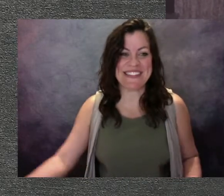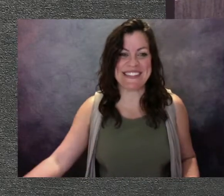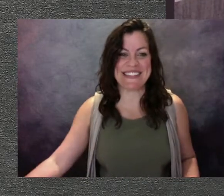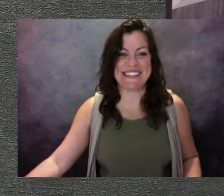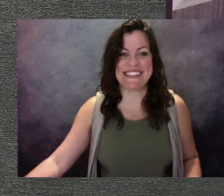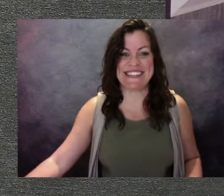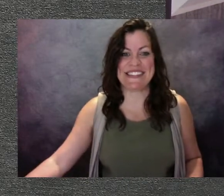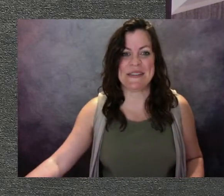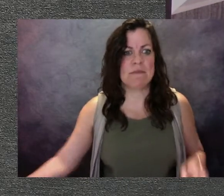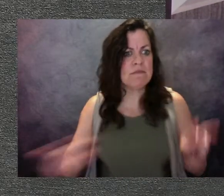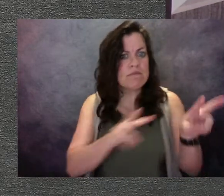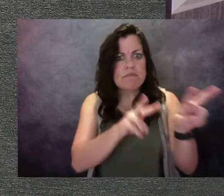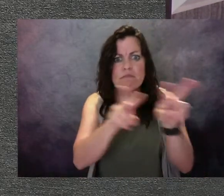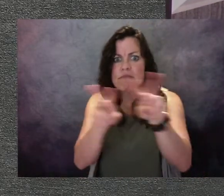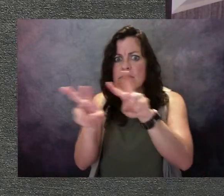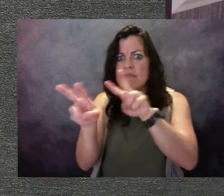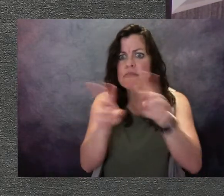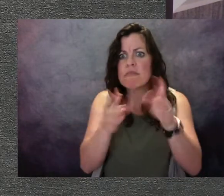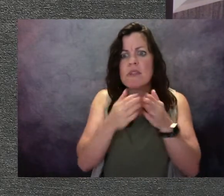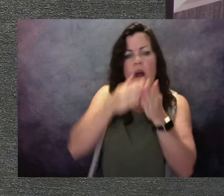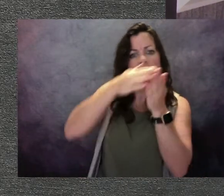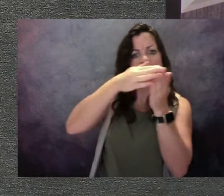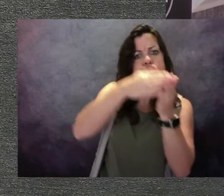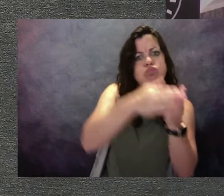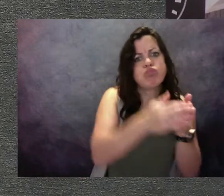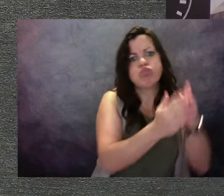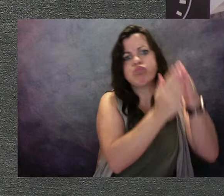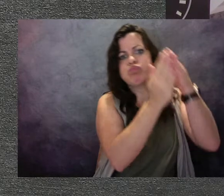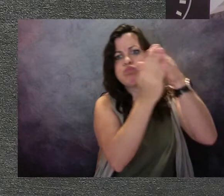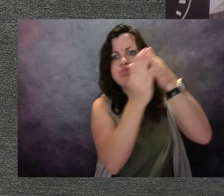Watching the ships go up and down in Lake Superior,